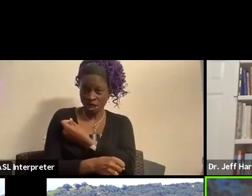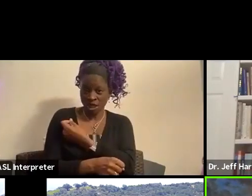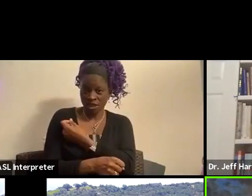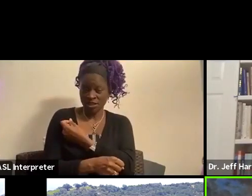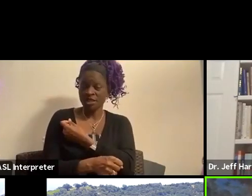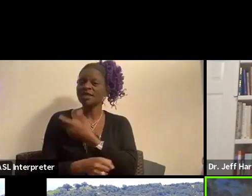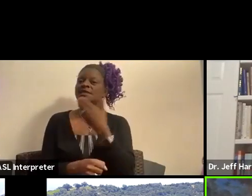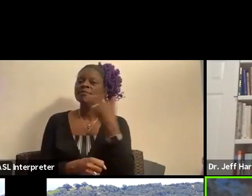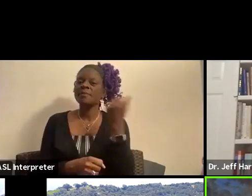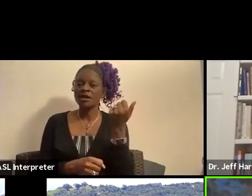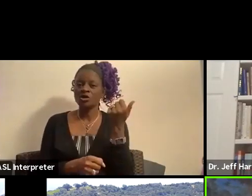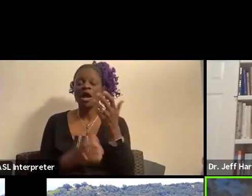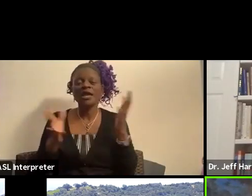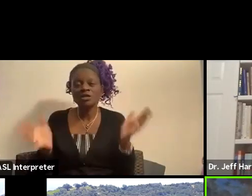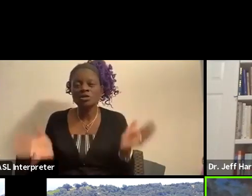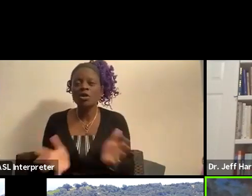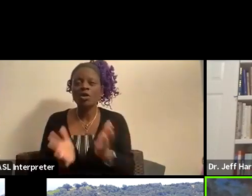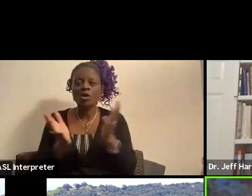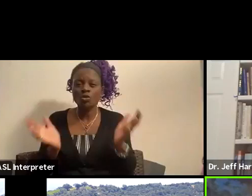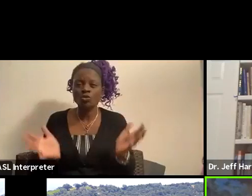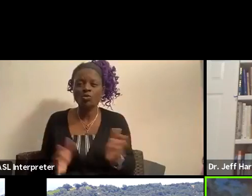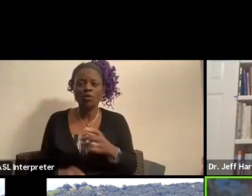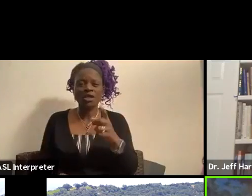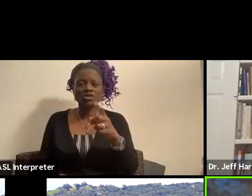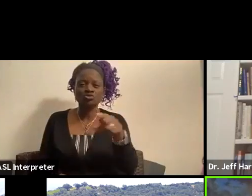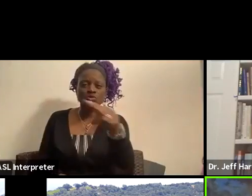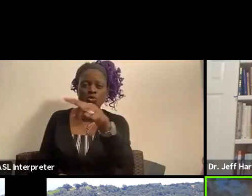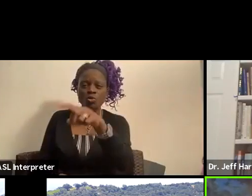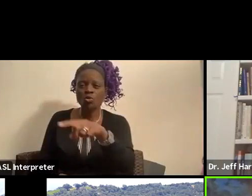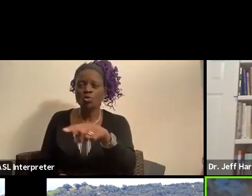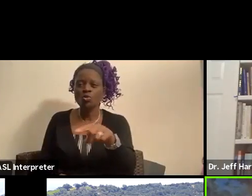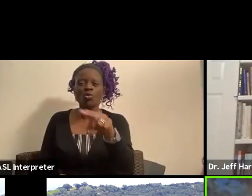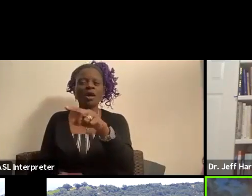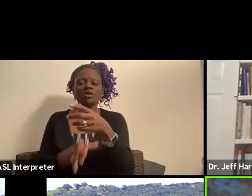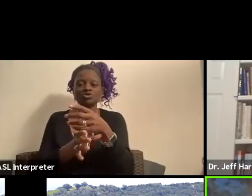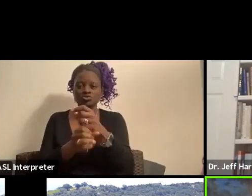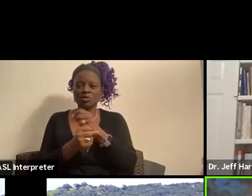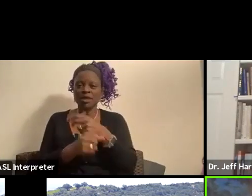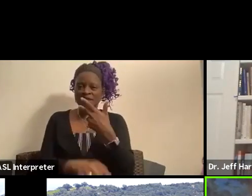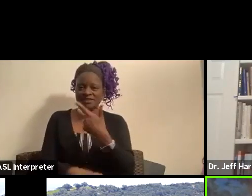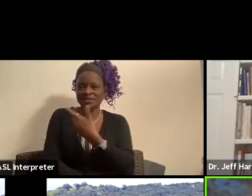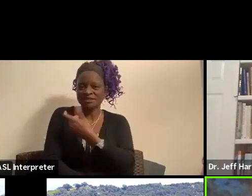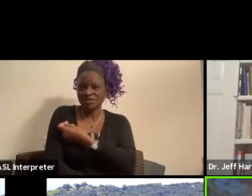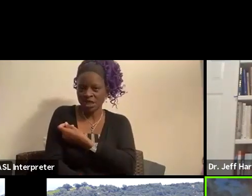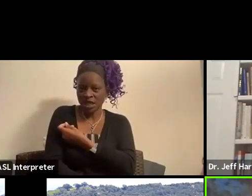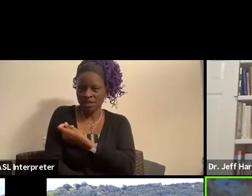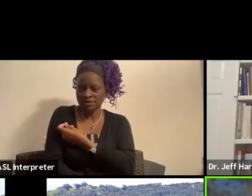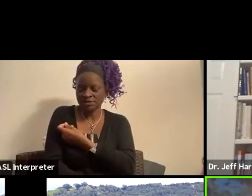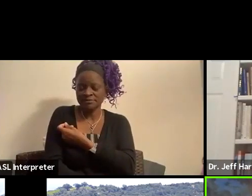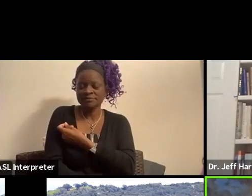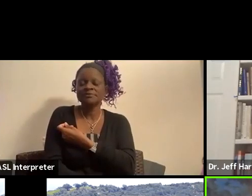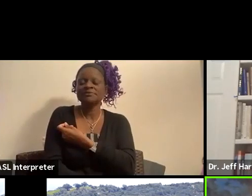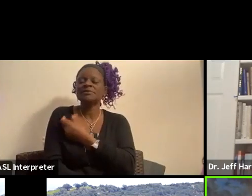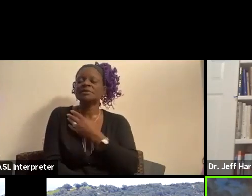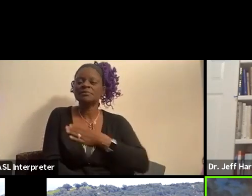who is currently in the phase of in tears or receiving vaccine to get the vaccine.